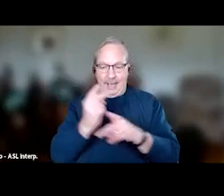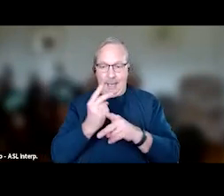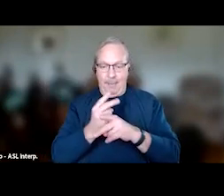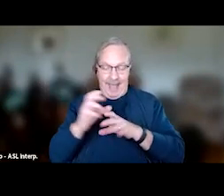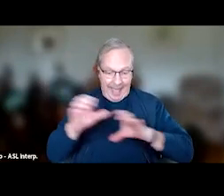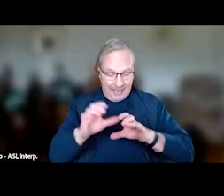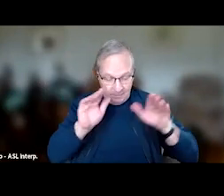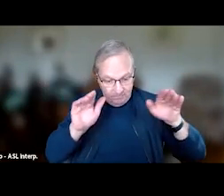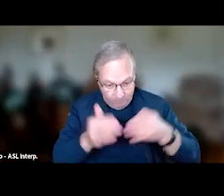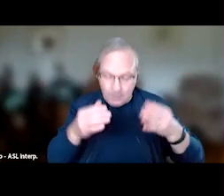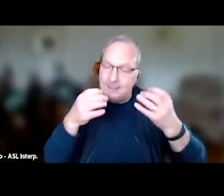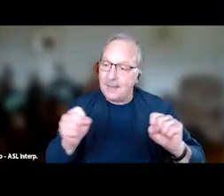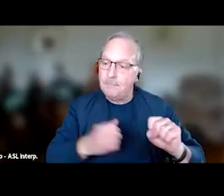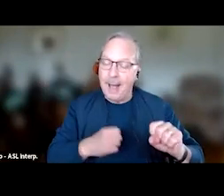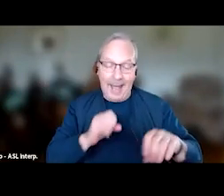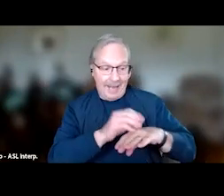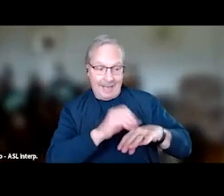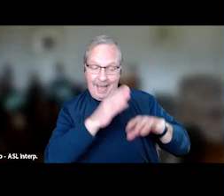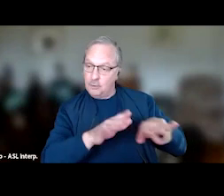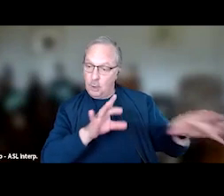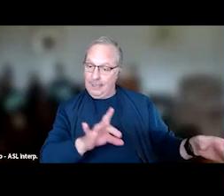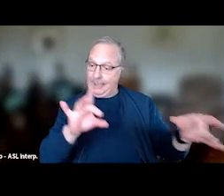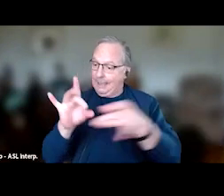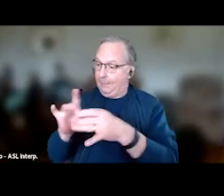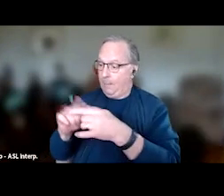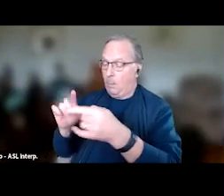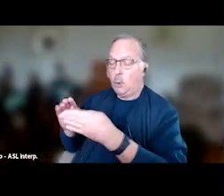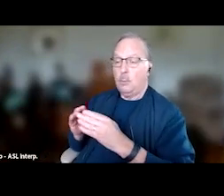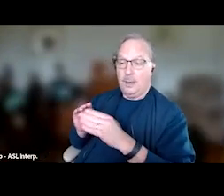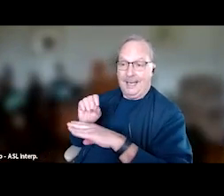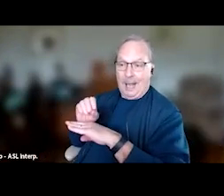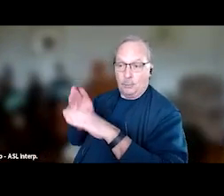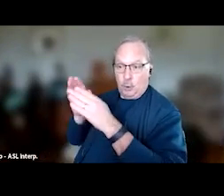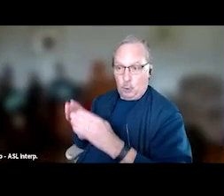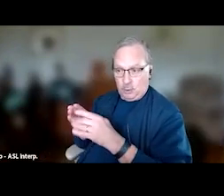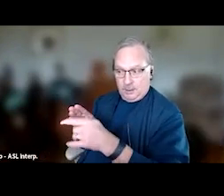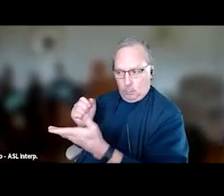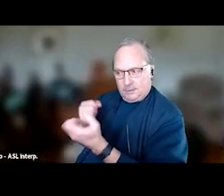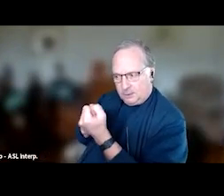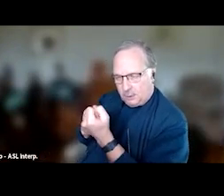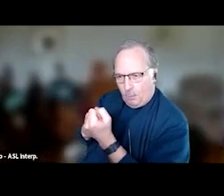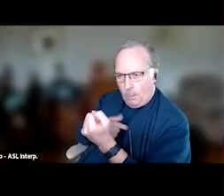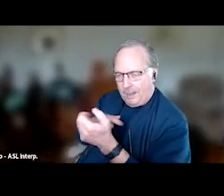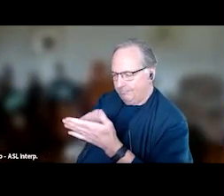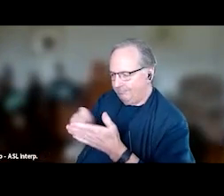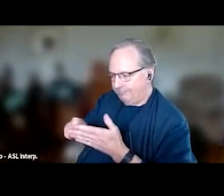My guidance counselors also connected me with community counselors that would support me in filling out college applications